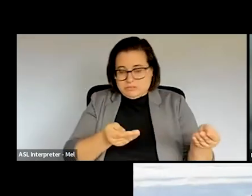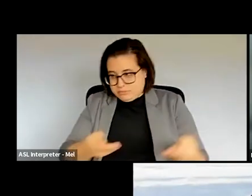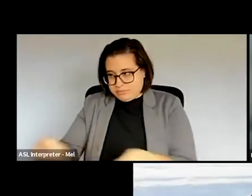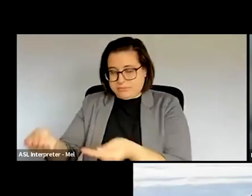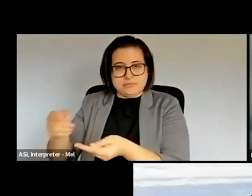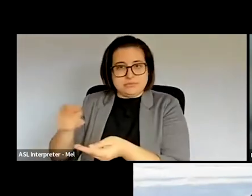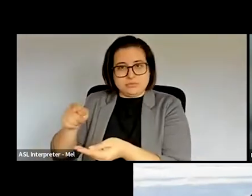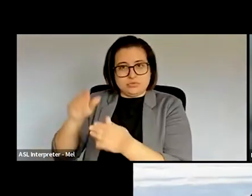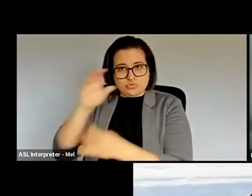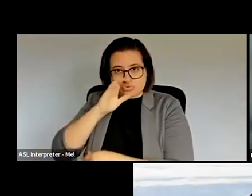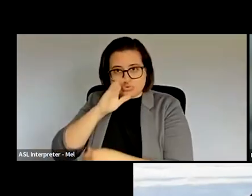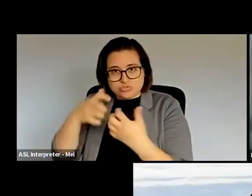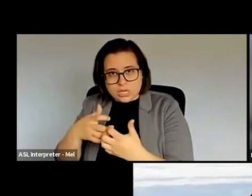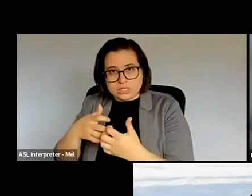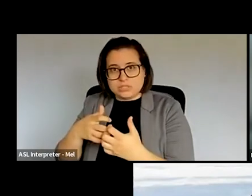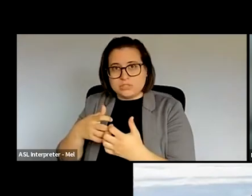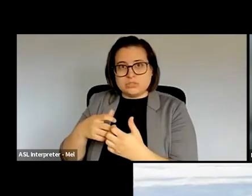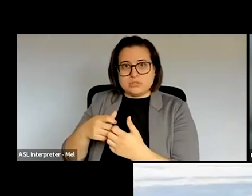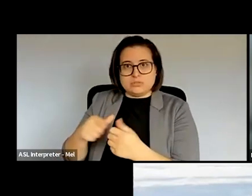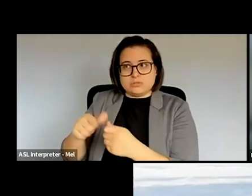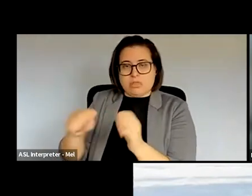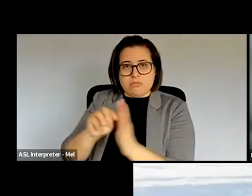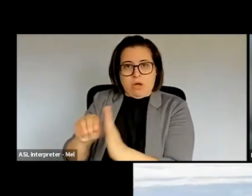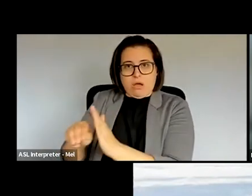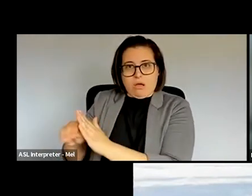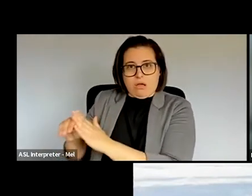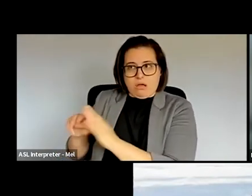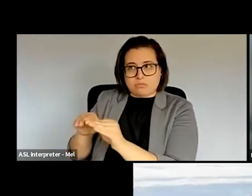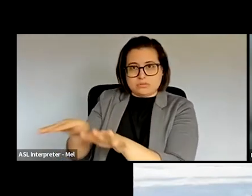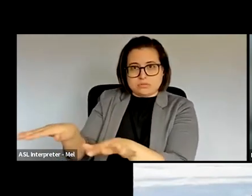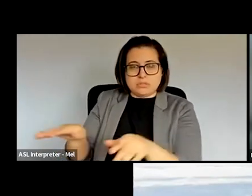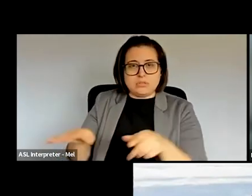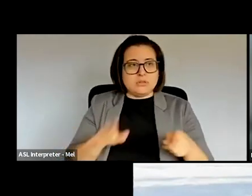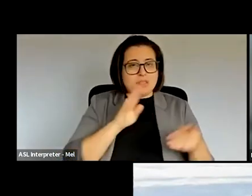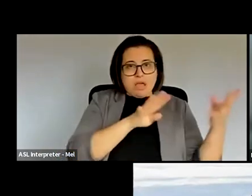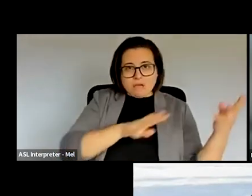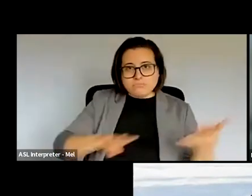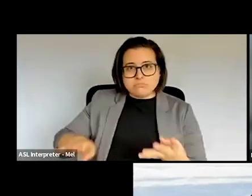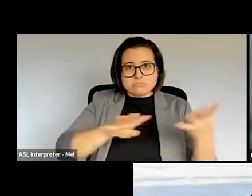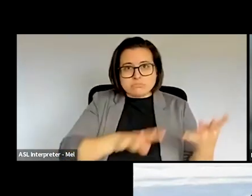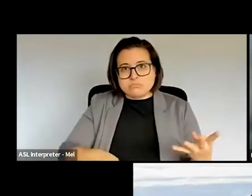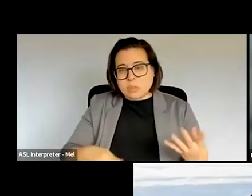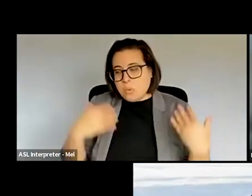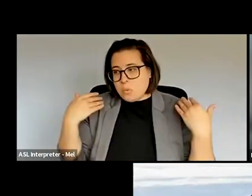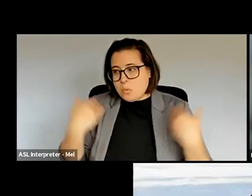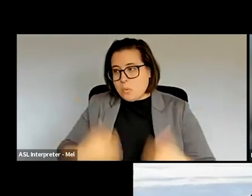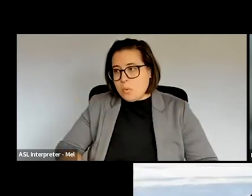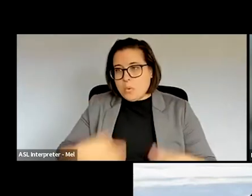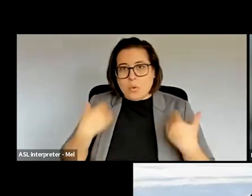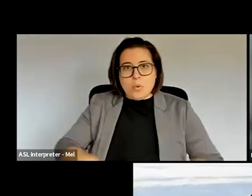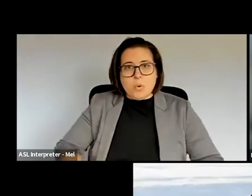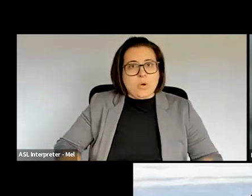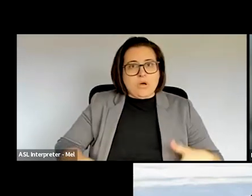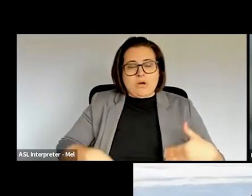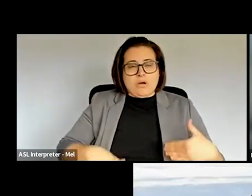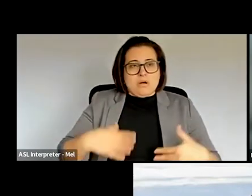lot of the these large language models, is so vast in quantity that trying to manually interact with